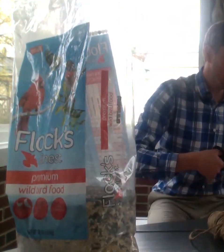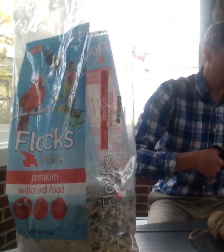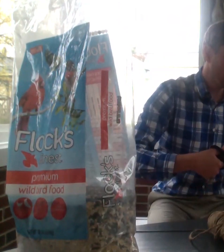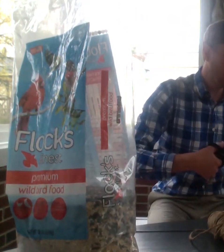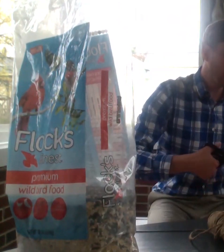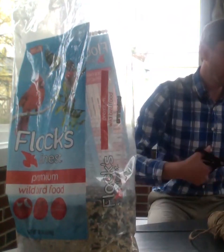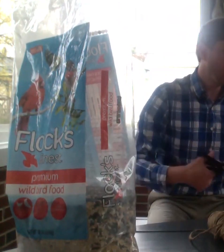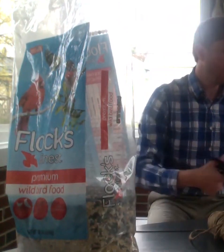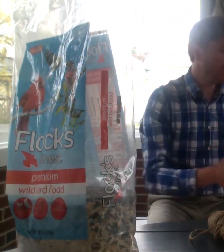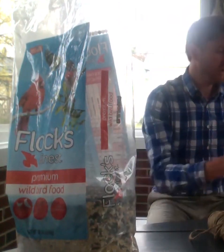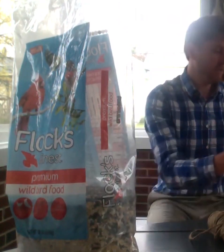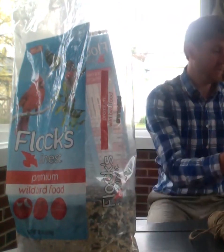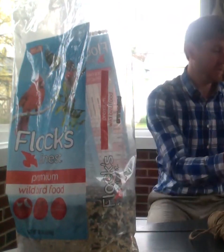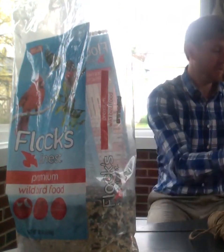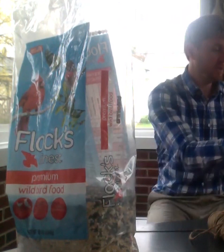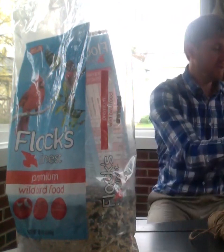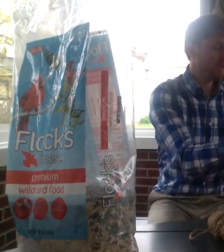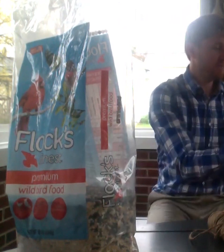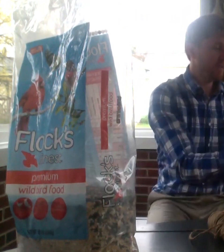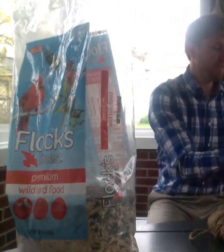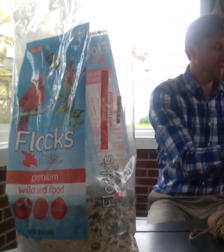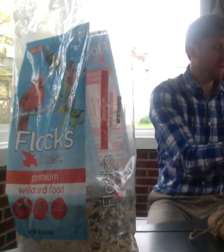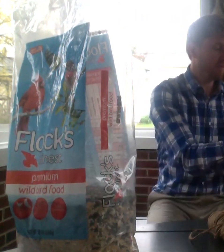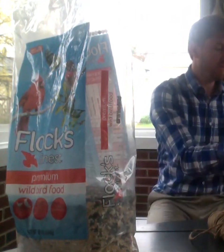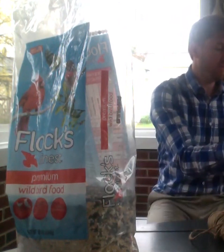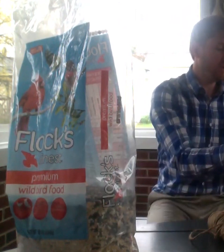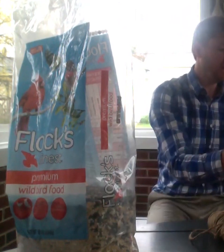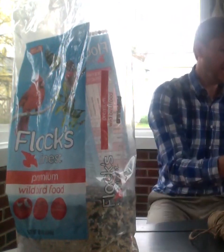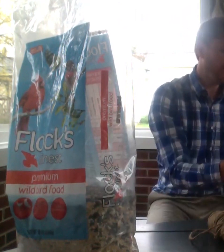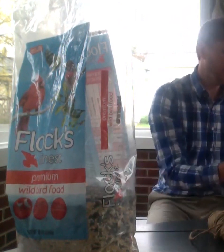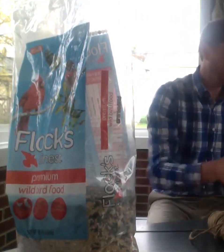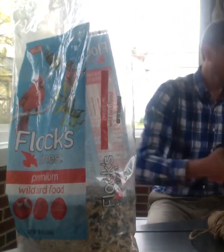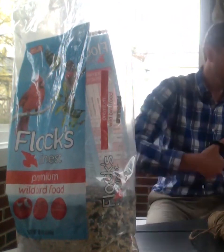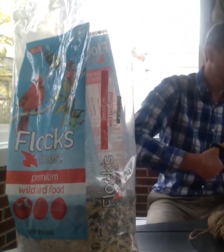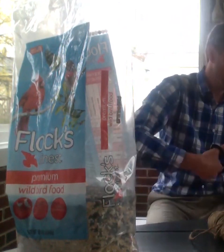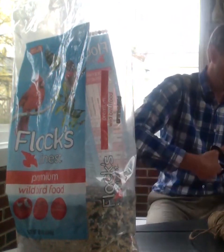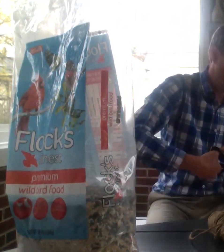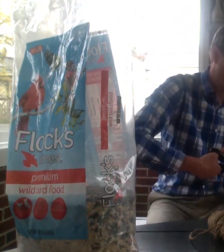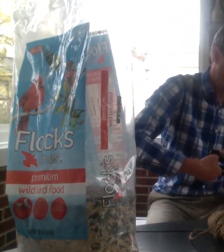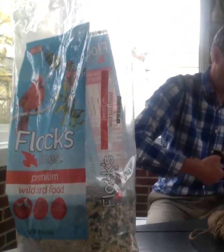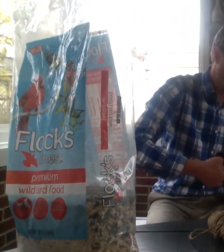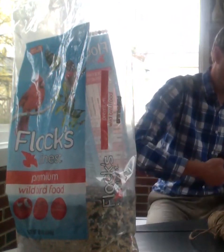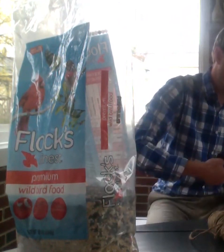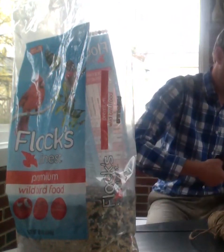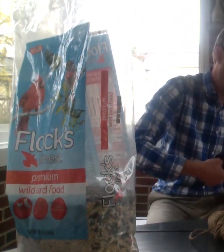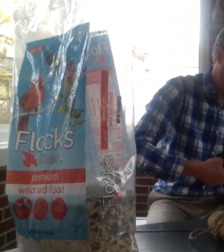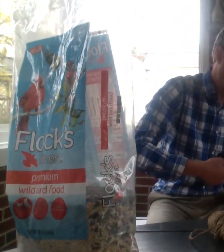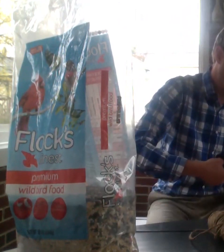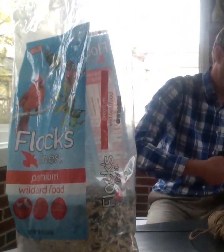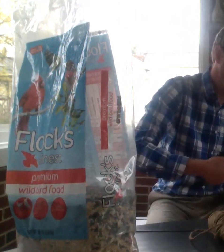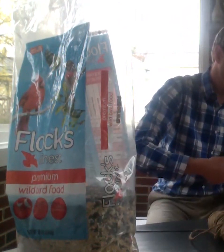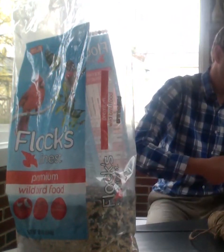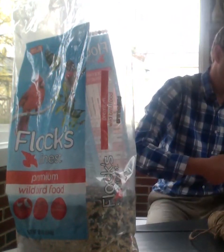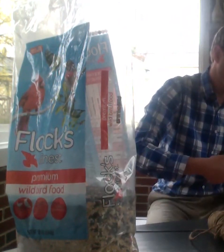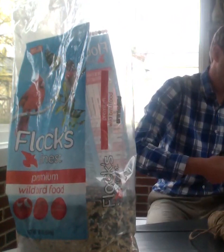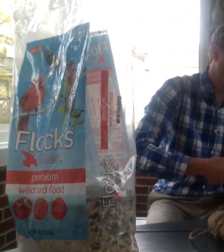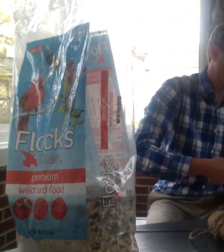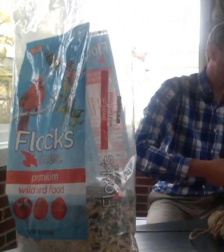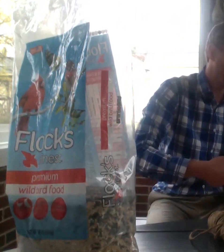And then you're gonna go down towards the bottom. And the cool thing is at the bottom there's like a crease here.